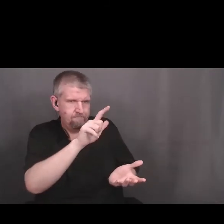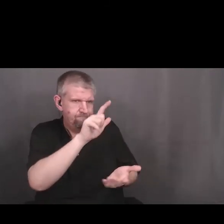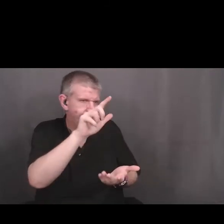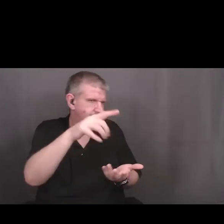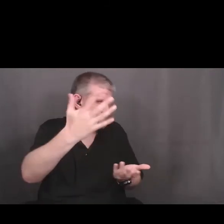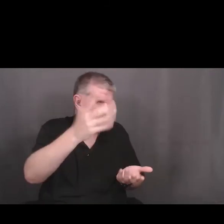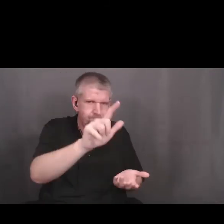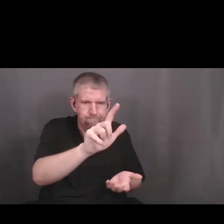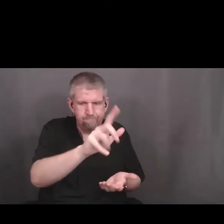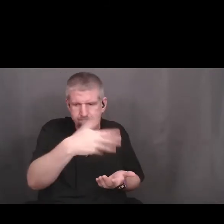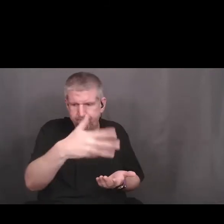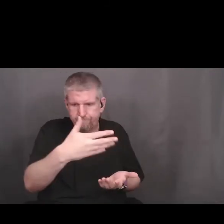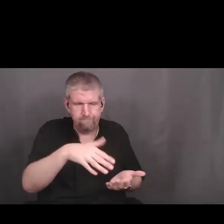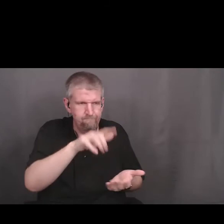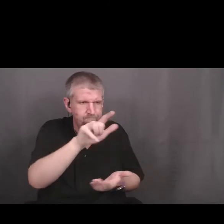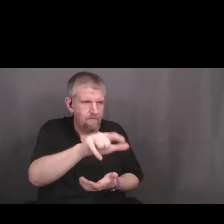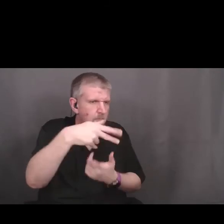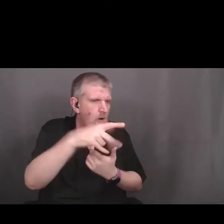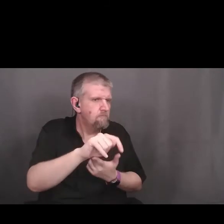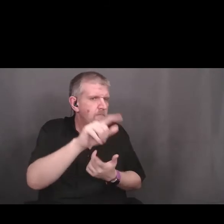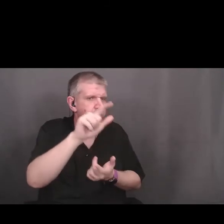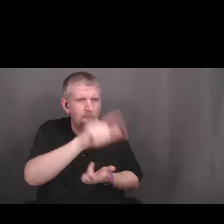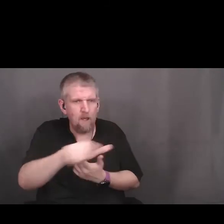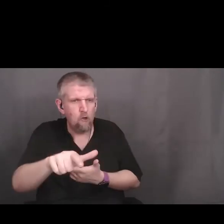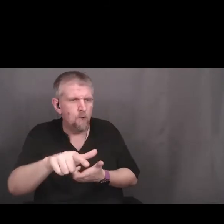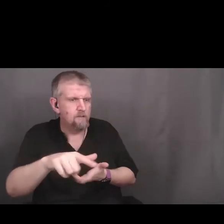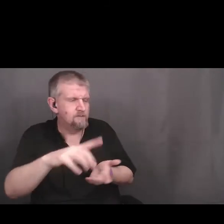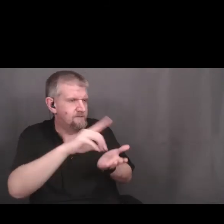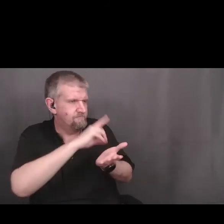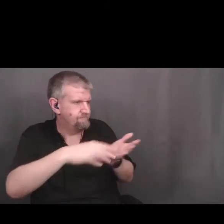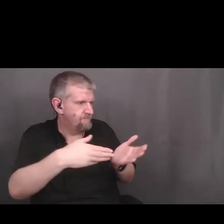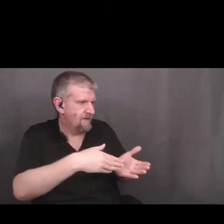against an apartment complex, for example, they're not allowing you to have a service dog